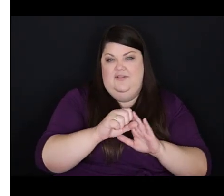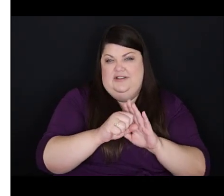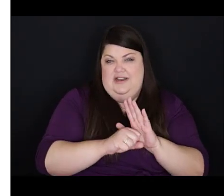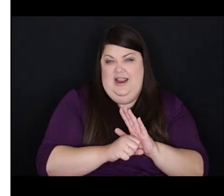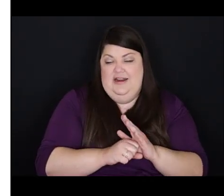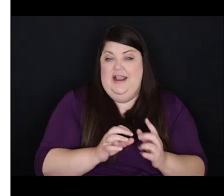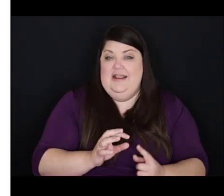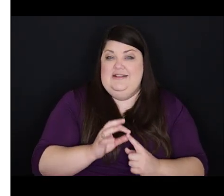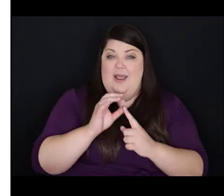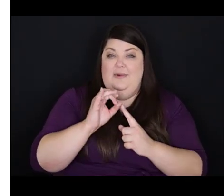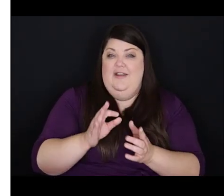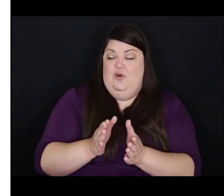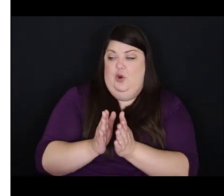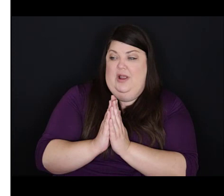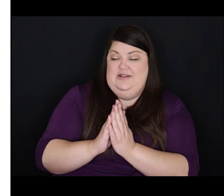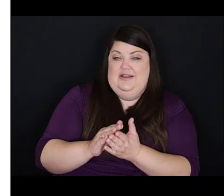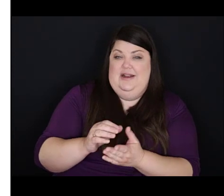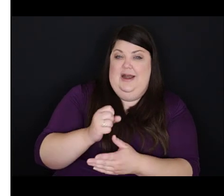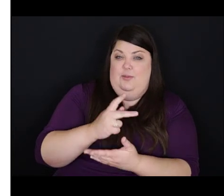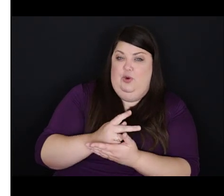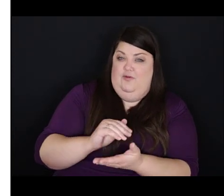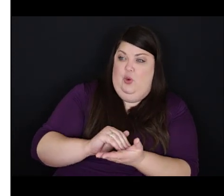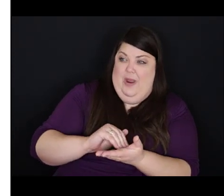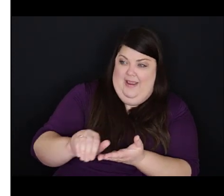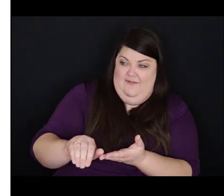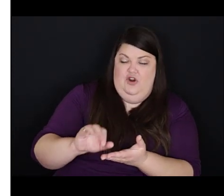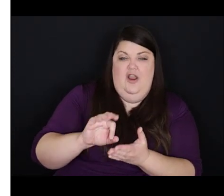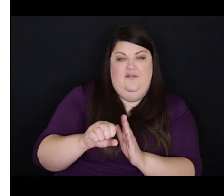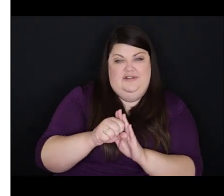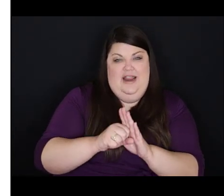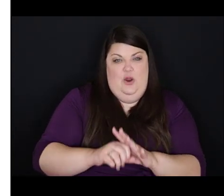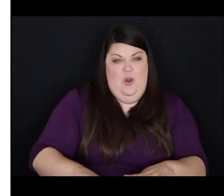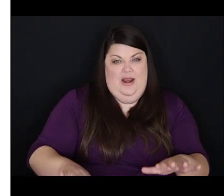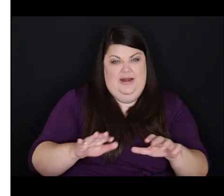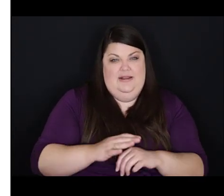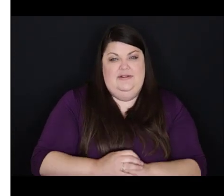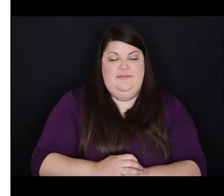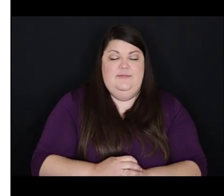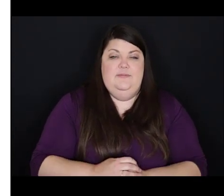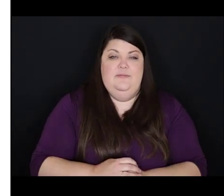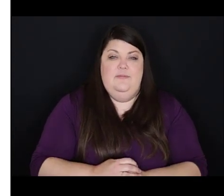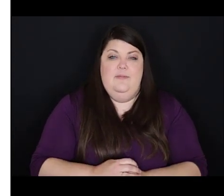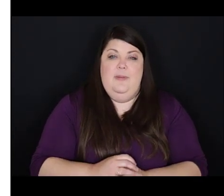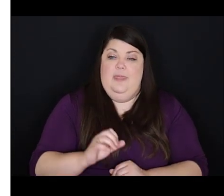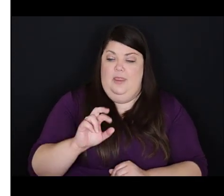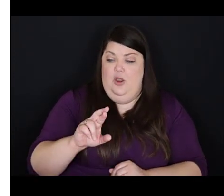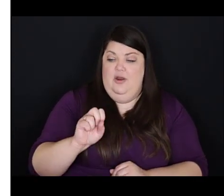and approved waiver of statewideness. RSA must approve a waiver of statewideness